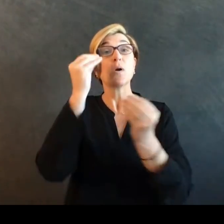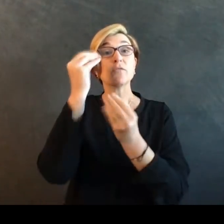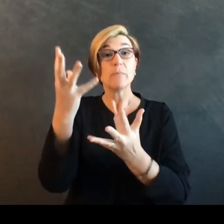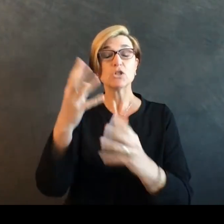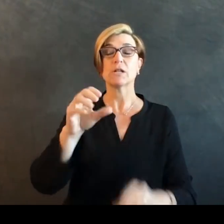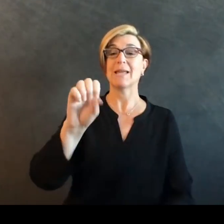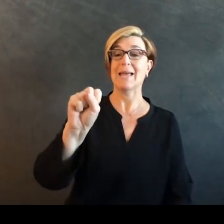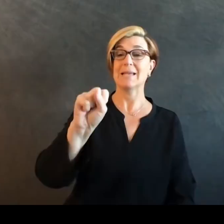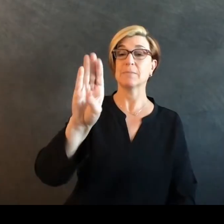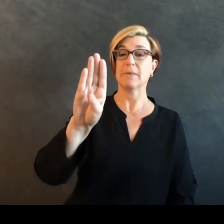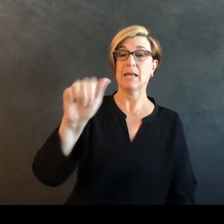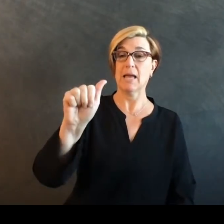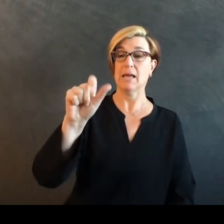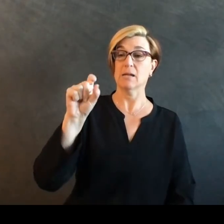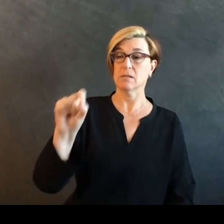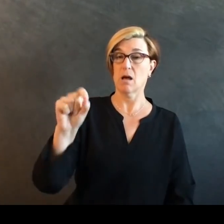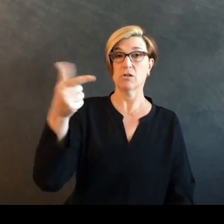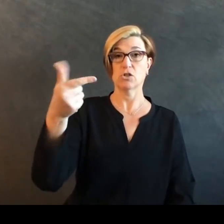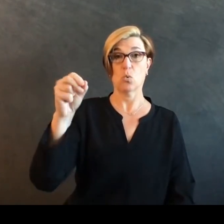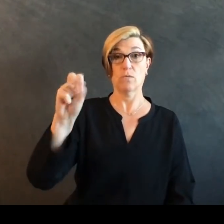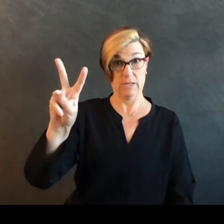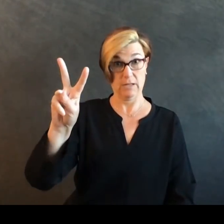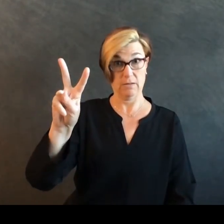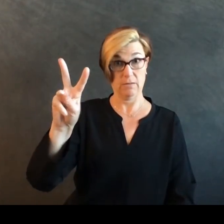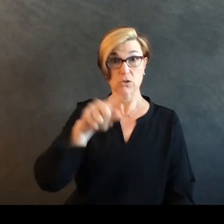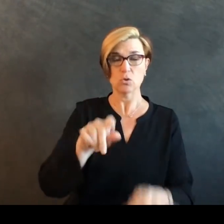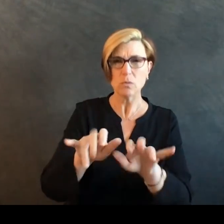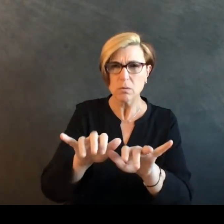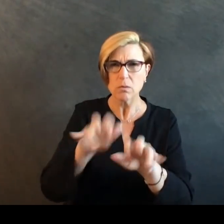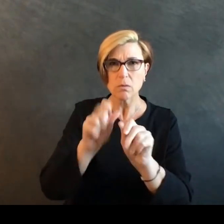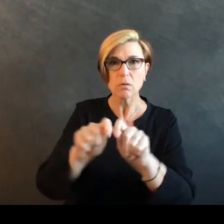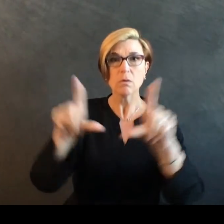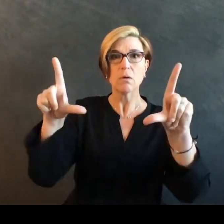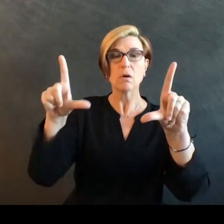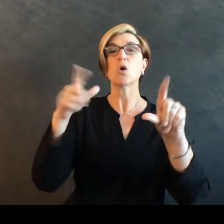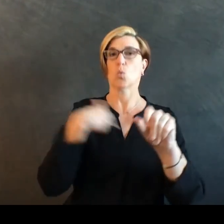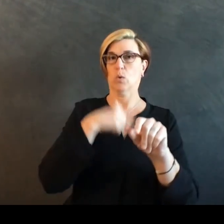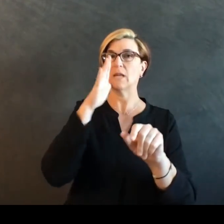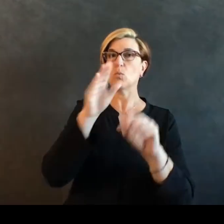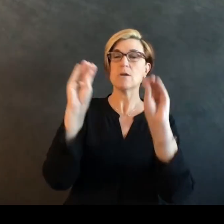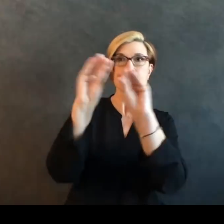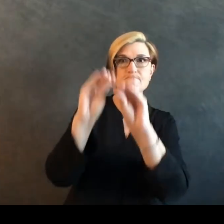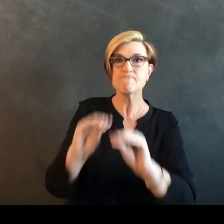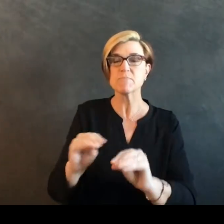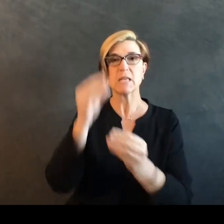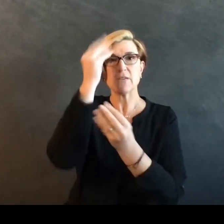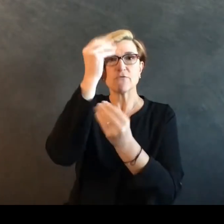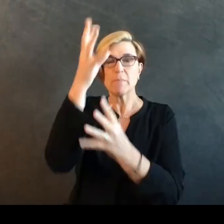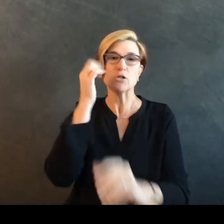and we will be updating these resources regularly our hearts go out to those